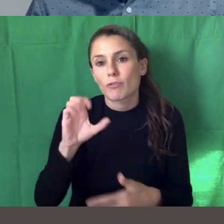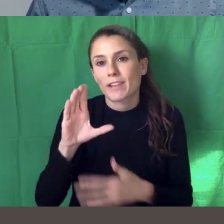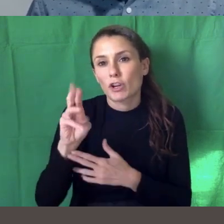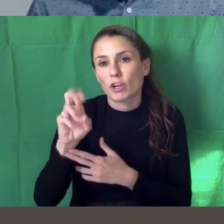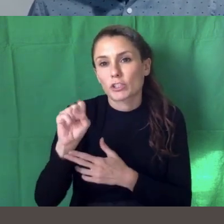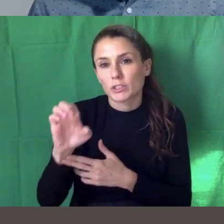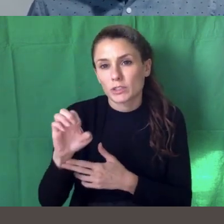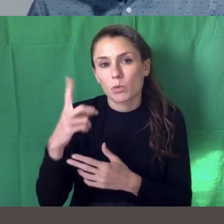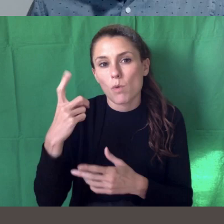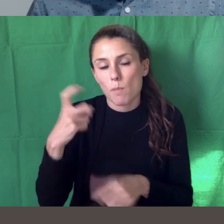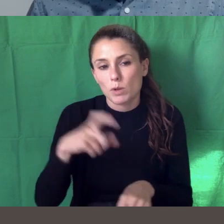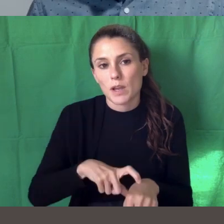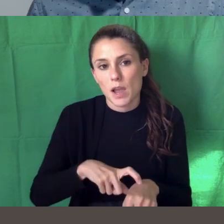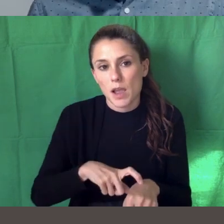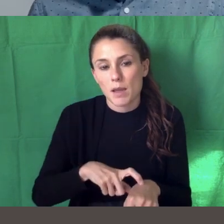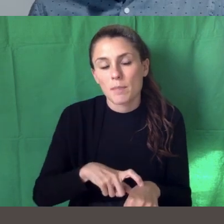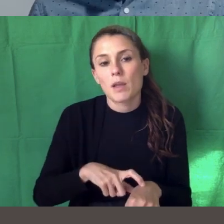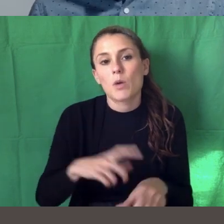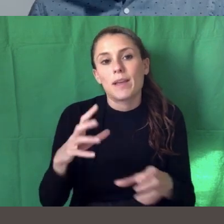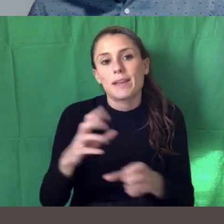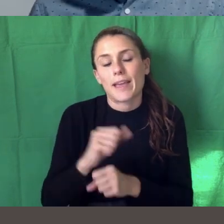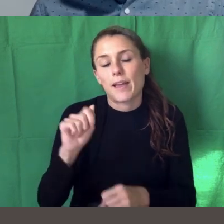and we eventually get to an atom rule.